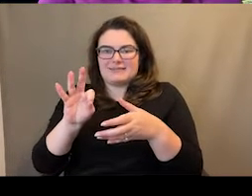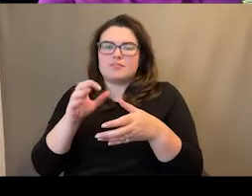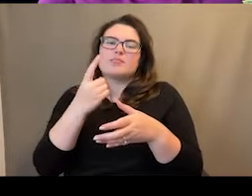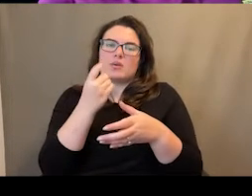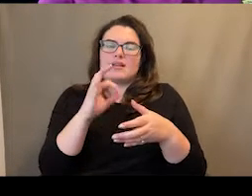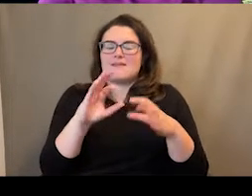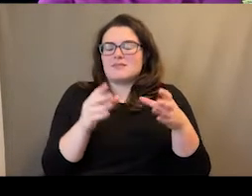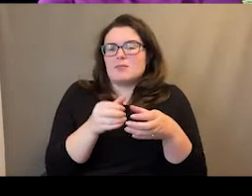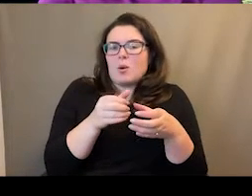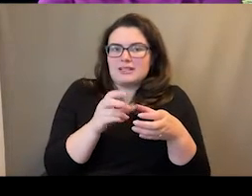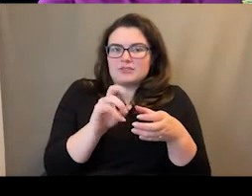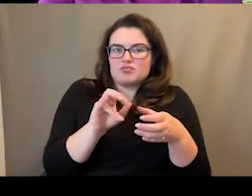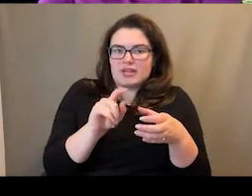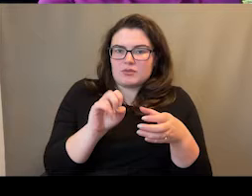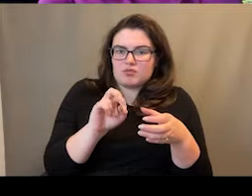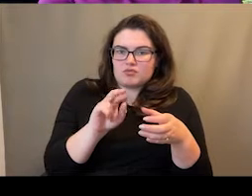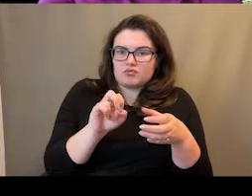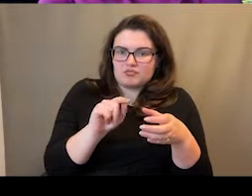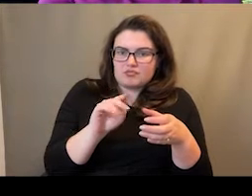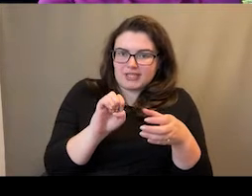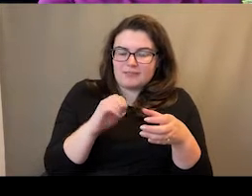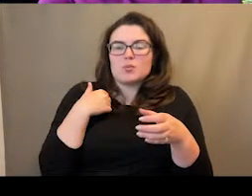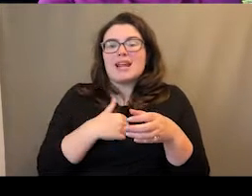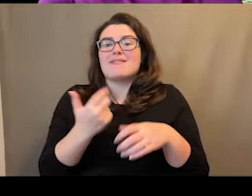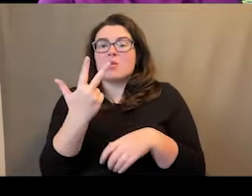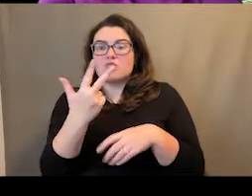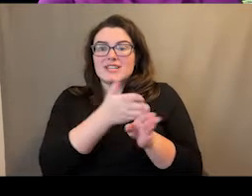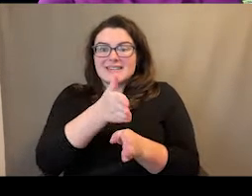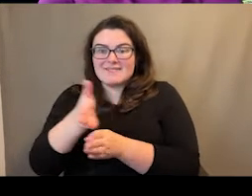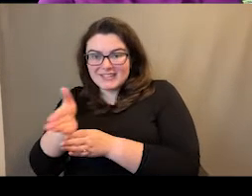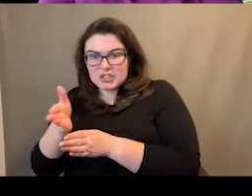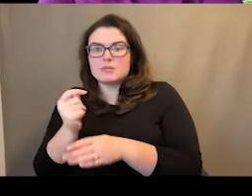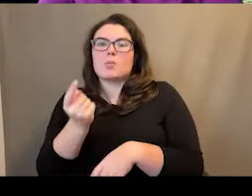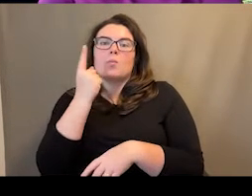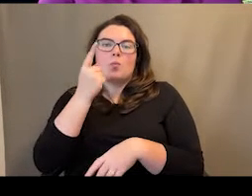in the NSF and so we have three divisions and one main office. The first division is called